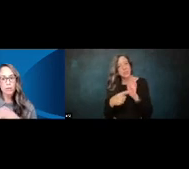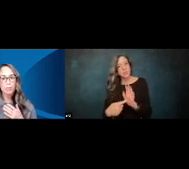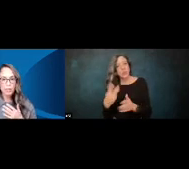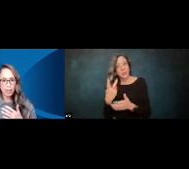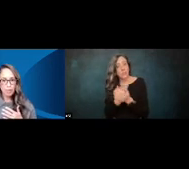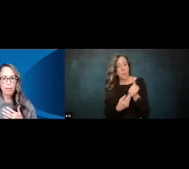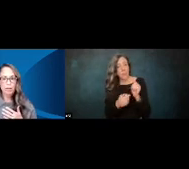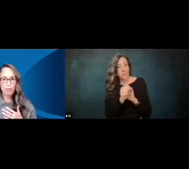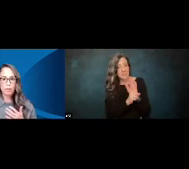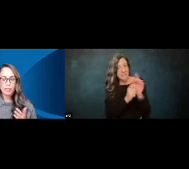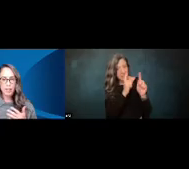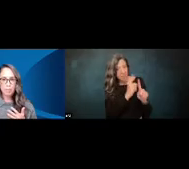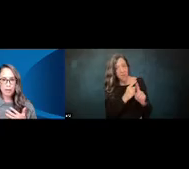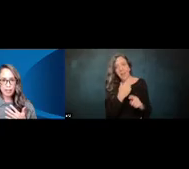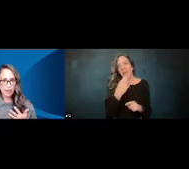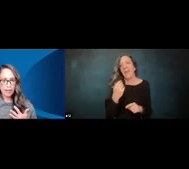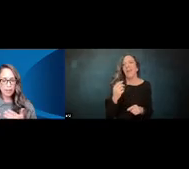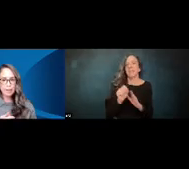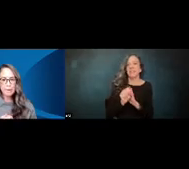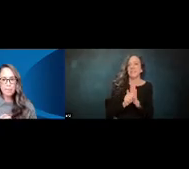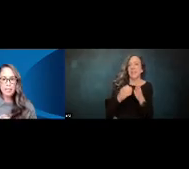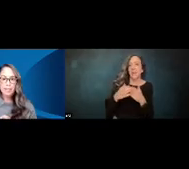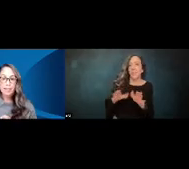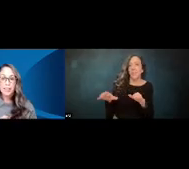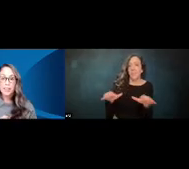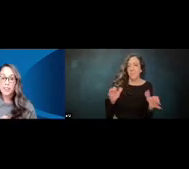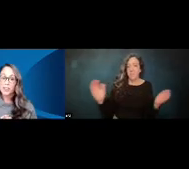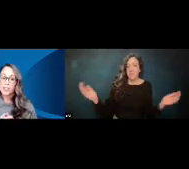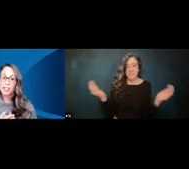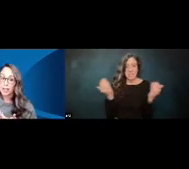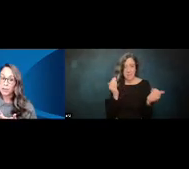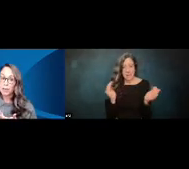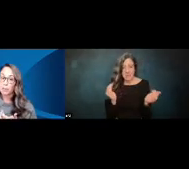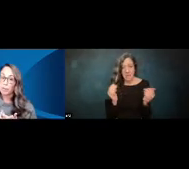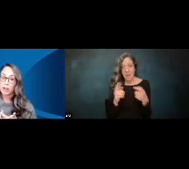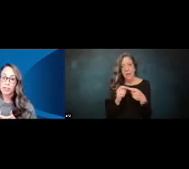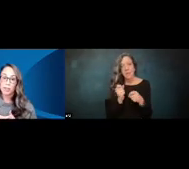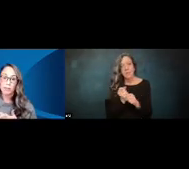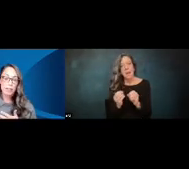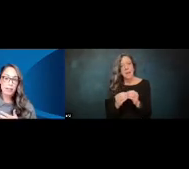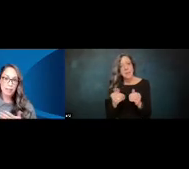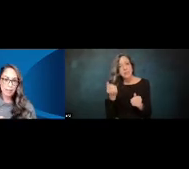actual statewide performance side by side, making it easier to understand whether progress is moving